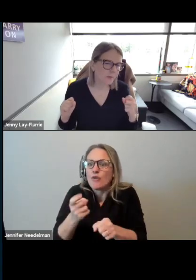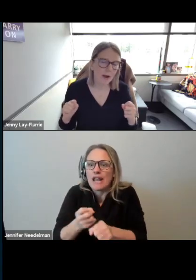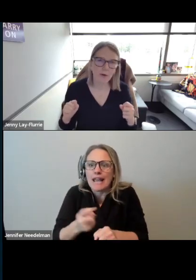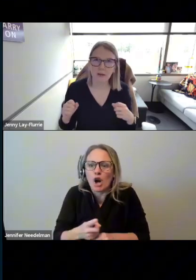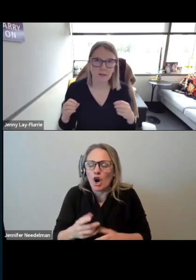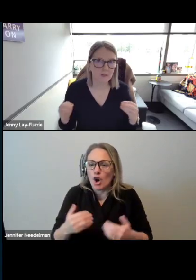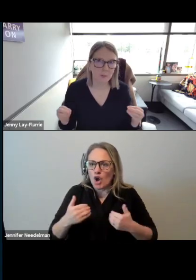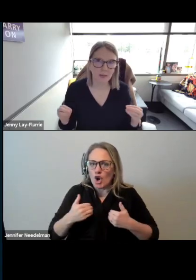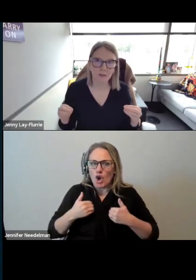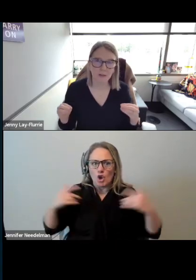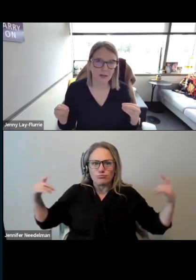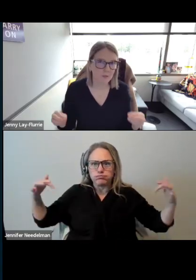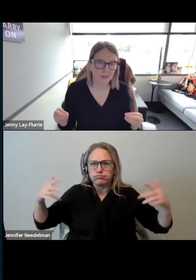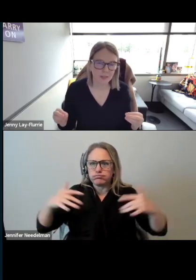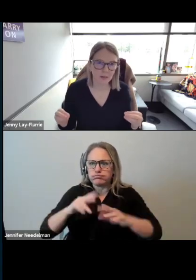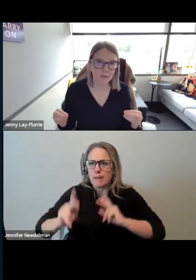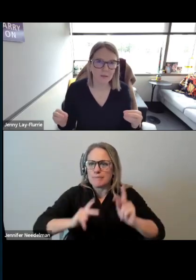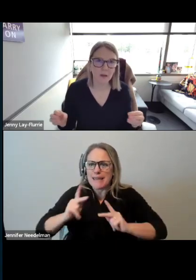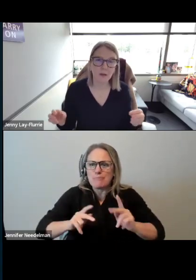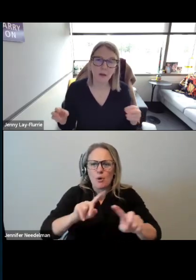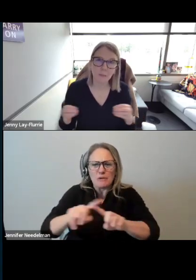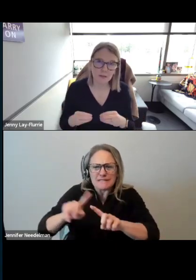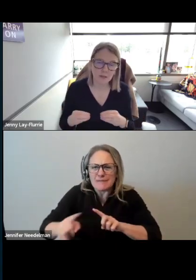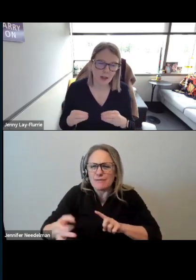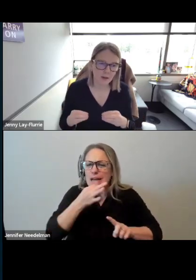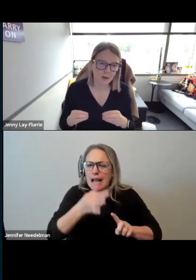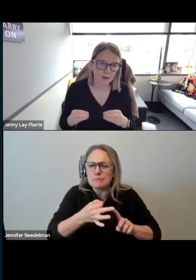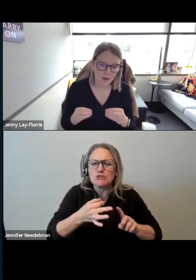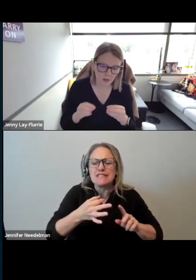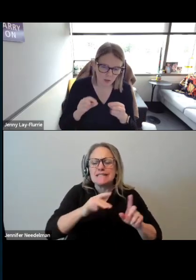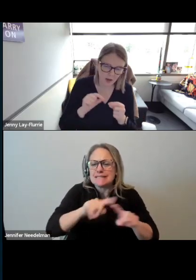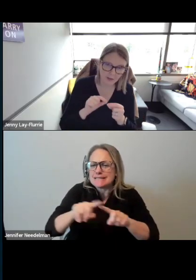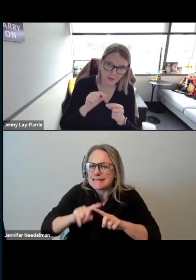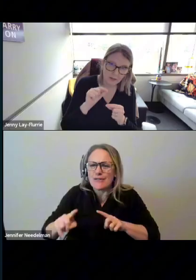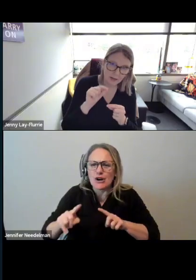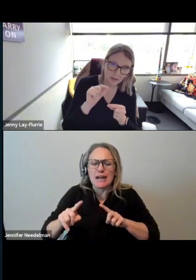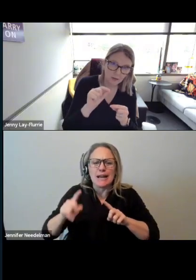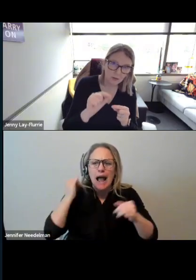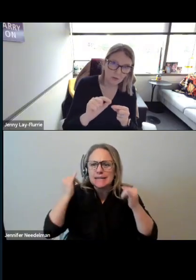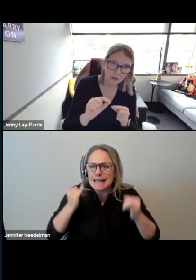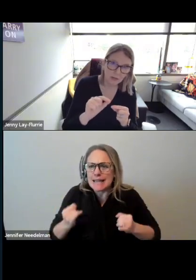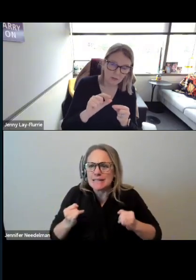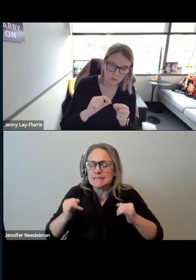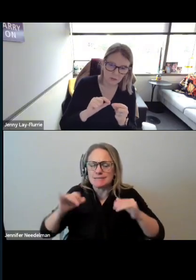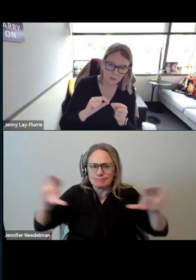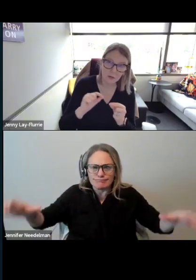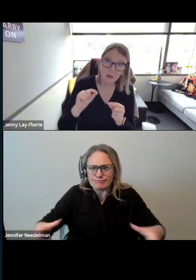with varying disciplines and expertise, coming together to understand a constraint,